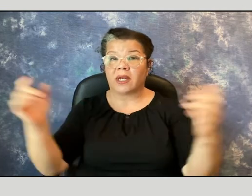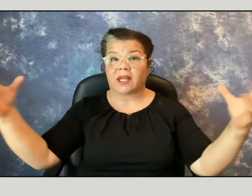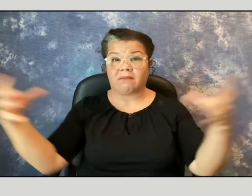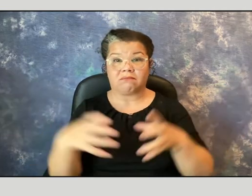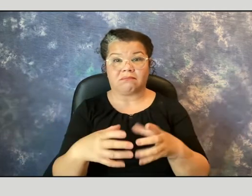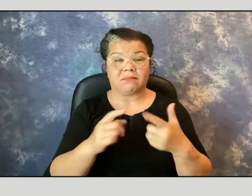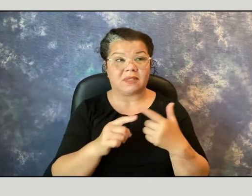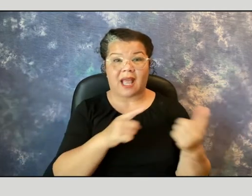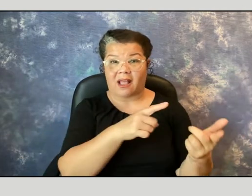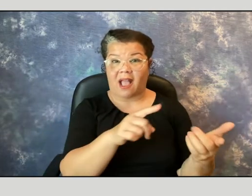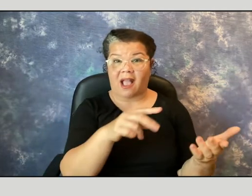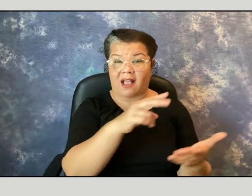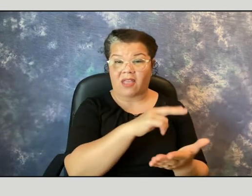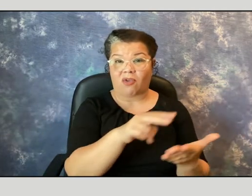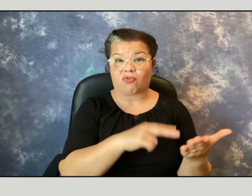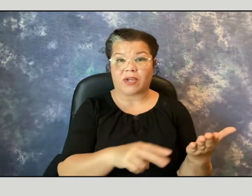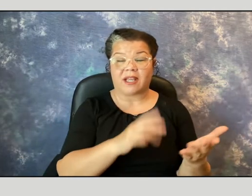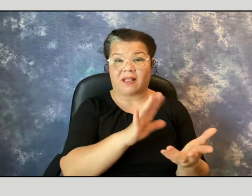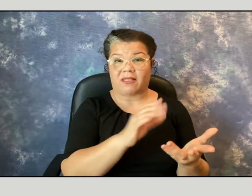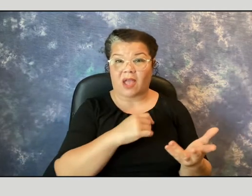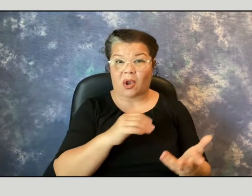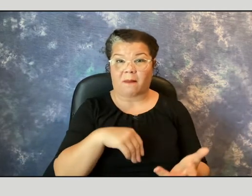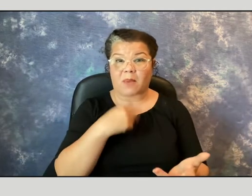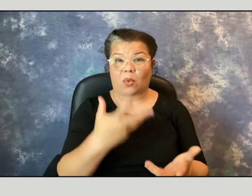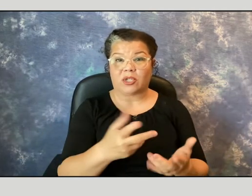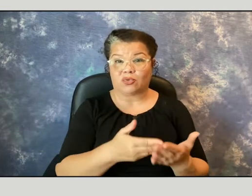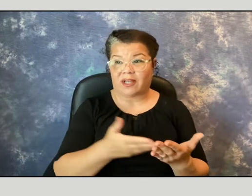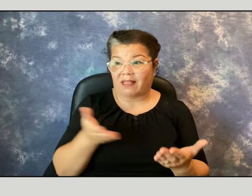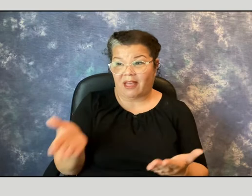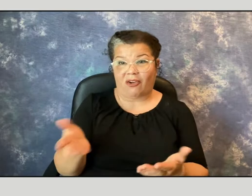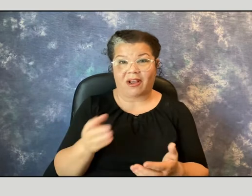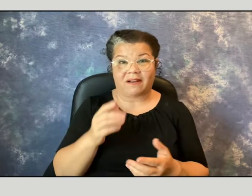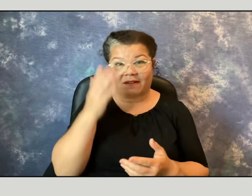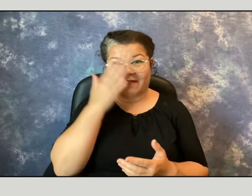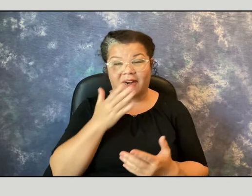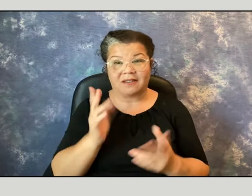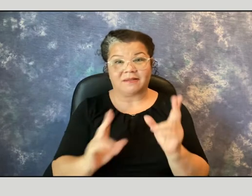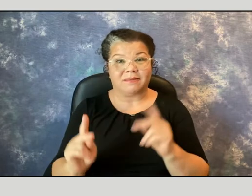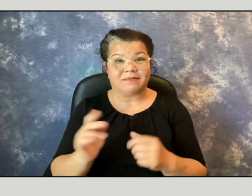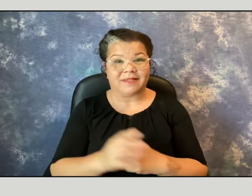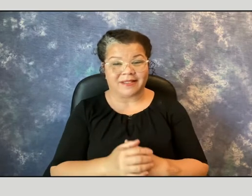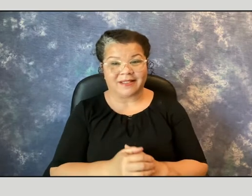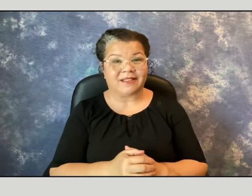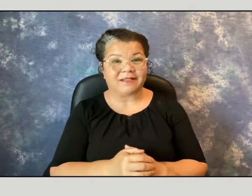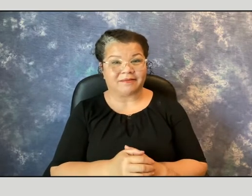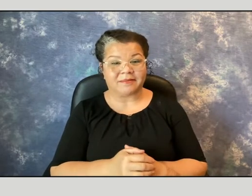Yeah, we do that there. Beautiful, beautiful, beautiful, beautiful. More recommendations.